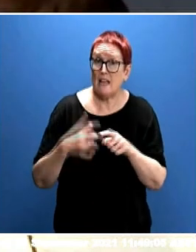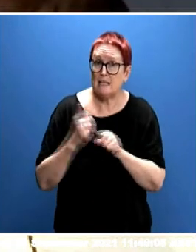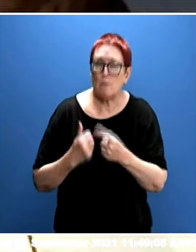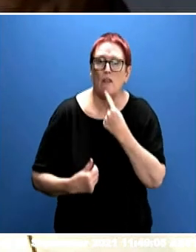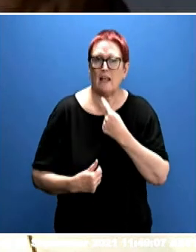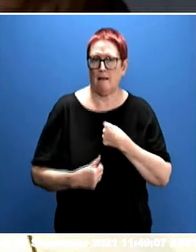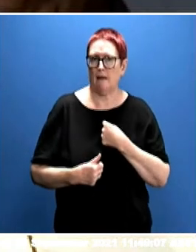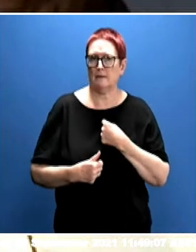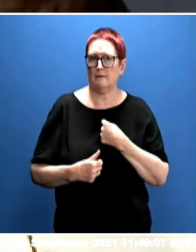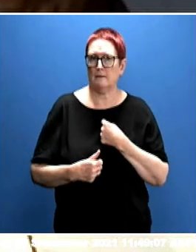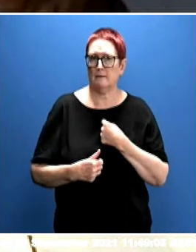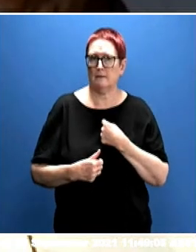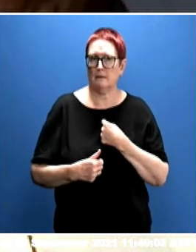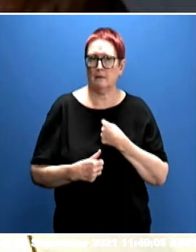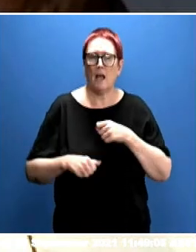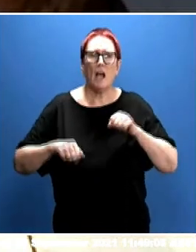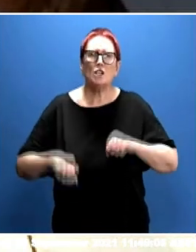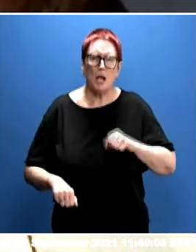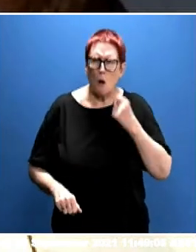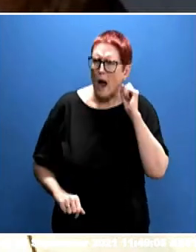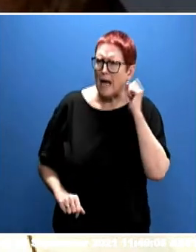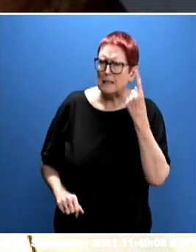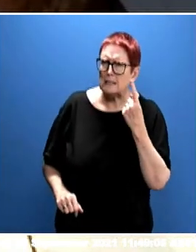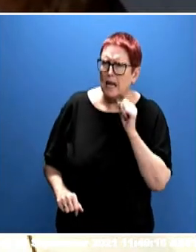Yes, thank you. I understood that, I was just wondering whether there were any